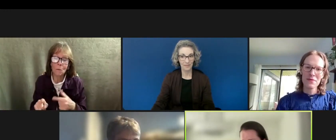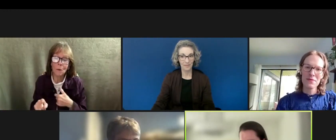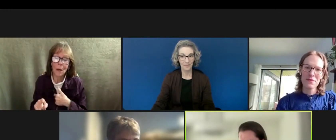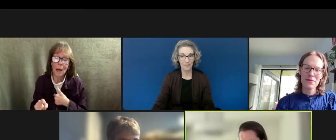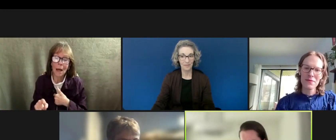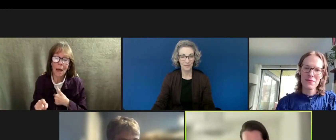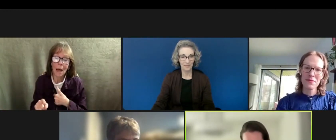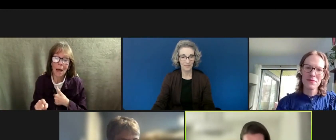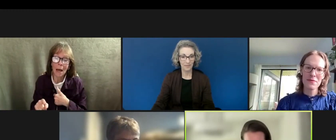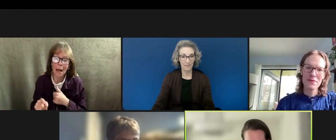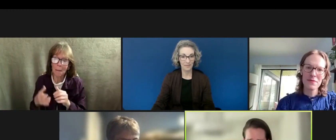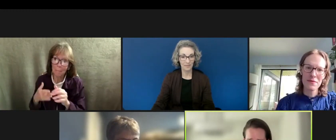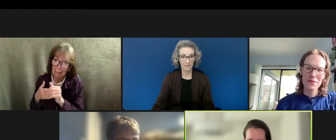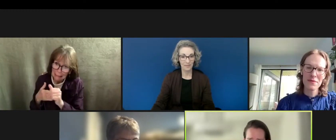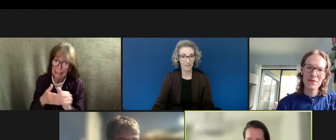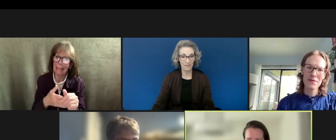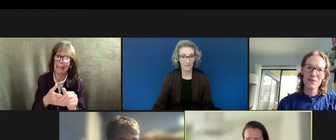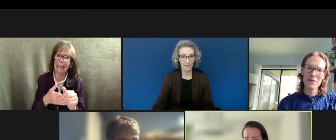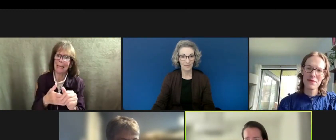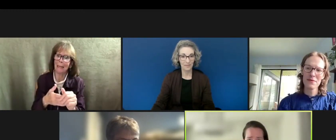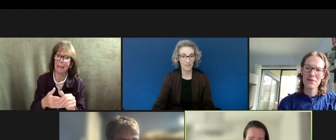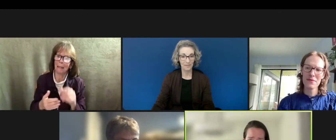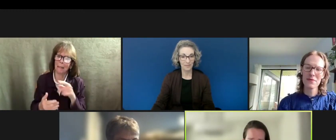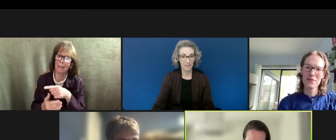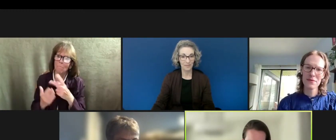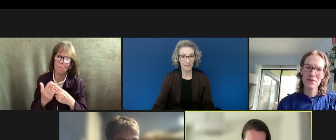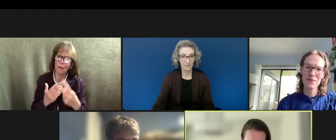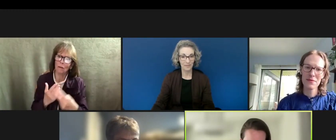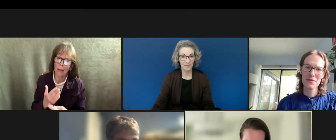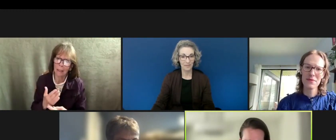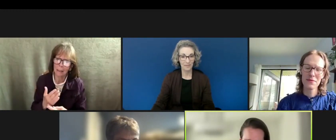and it's really important to me and so